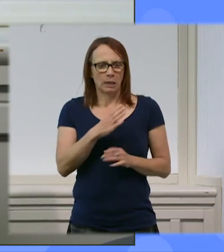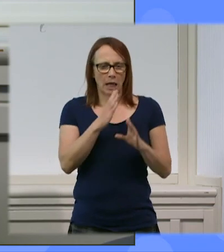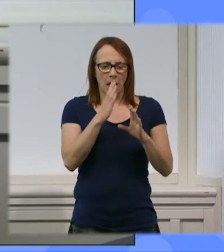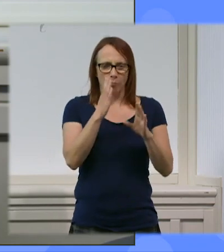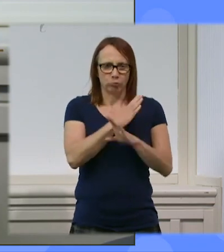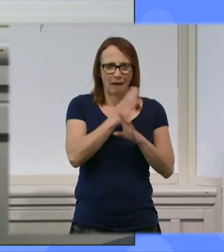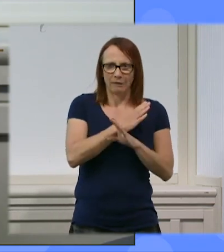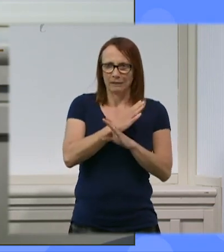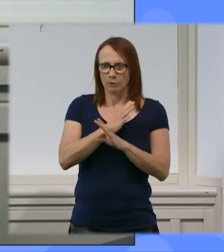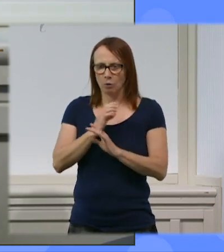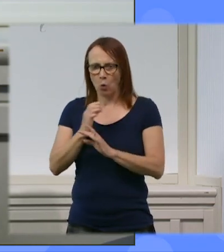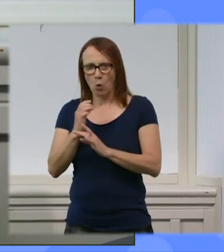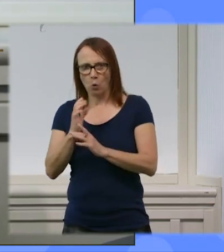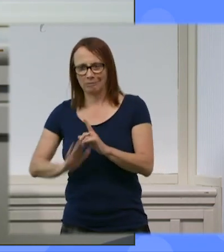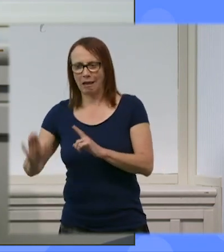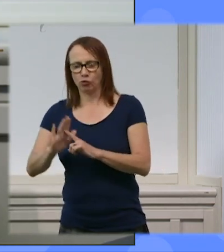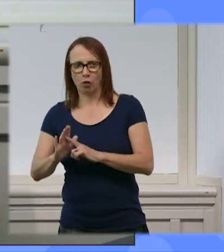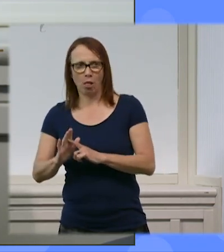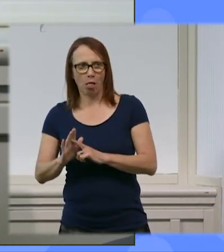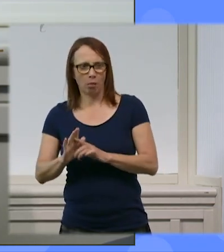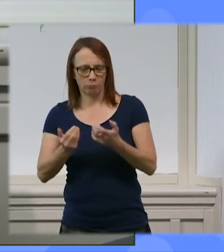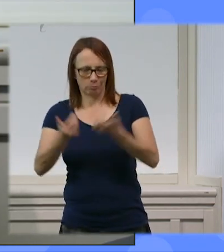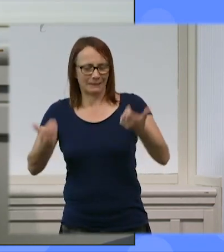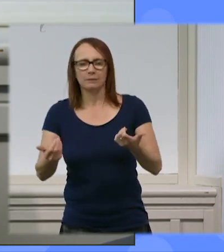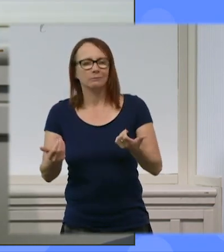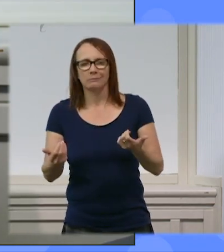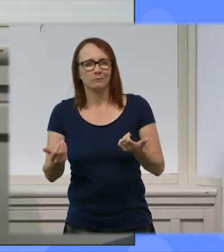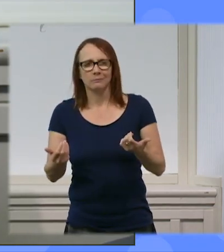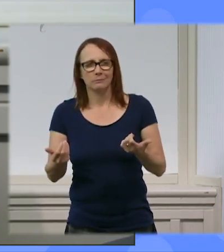nationalization because I think that's a false division that misses the very